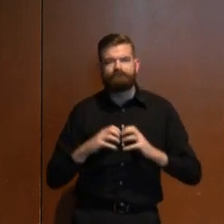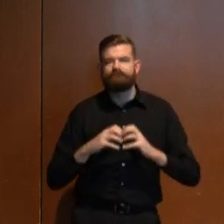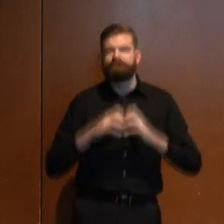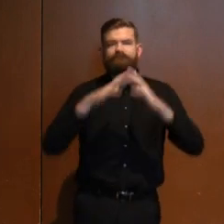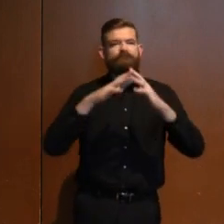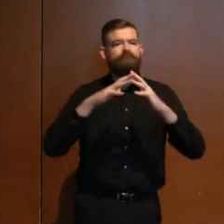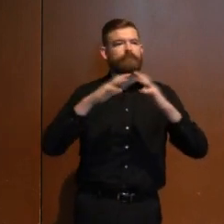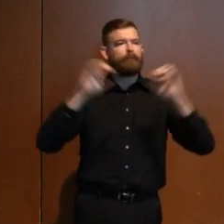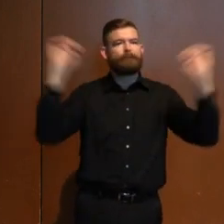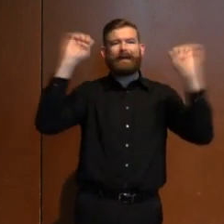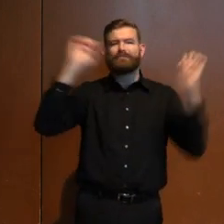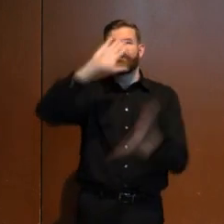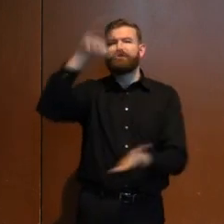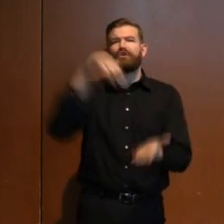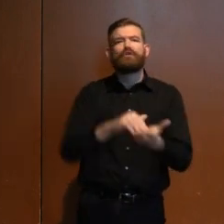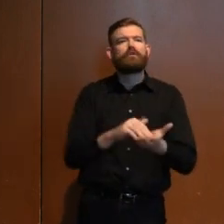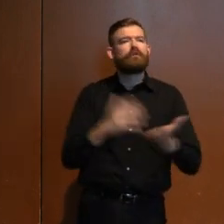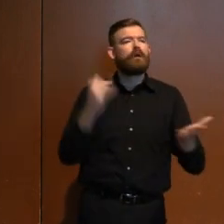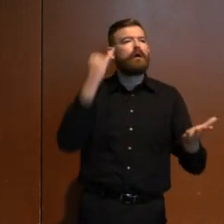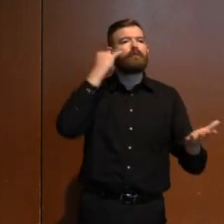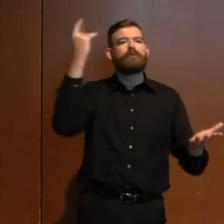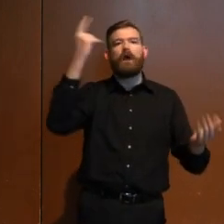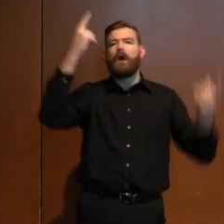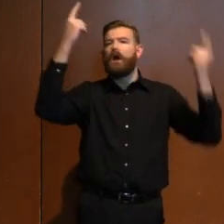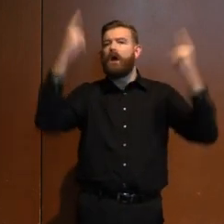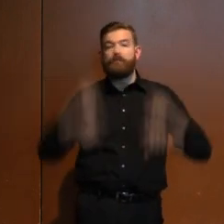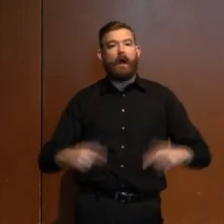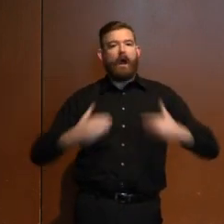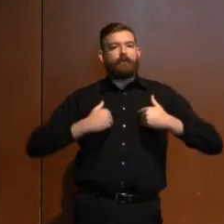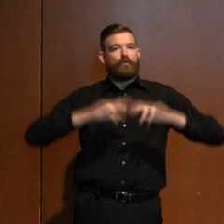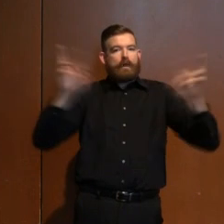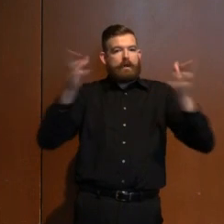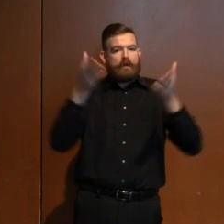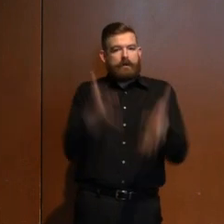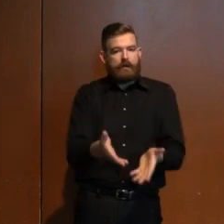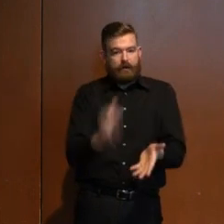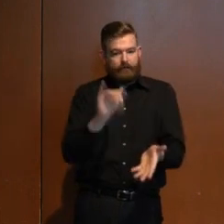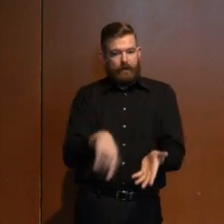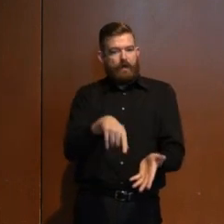COCHAIRED BY GOVERNOR TOM CANE. THE ROCK IS THE HOME FOR STATE